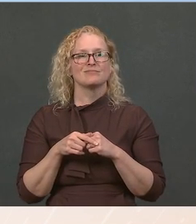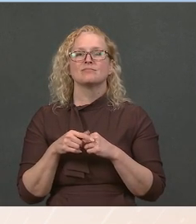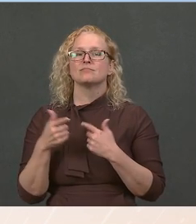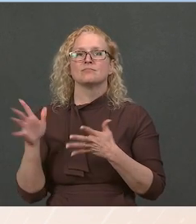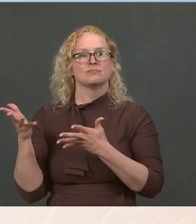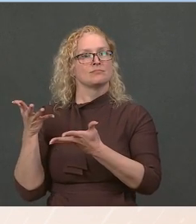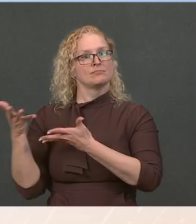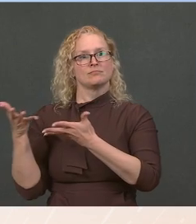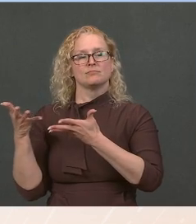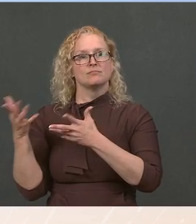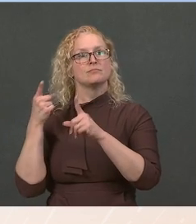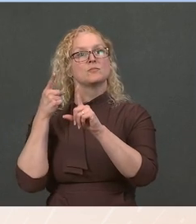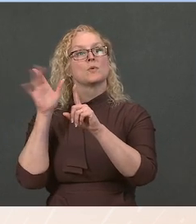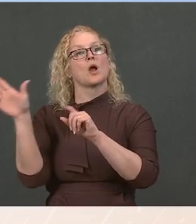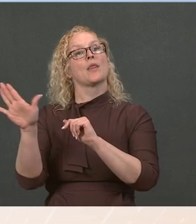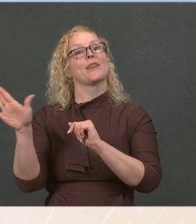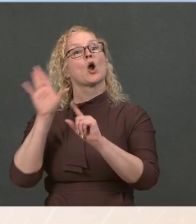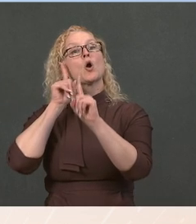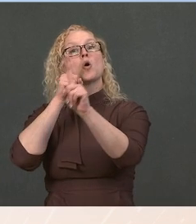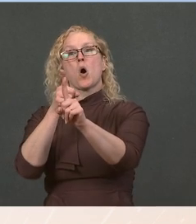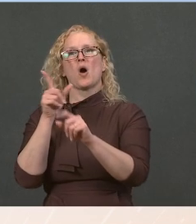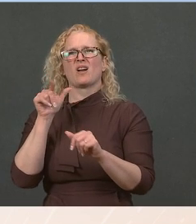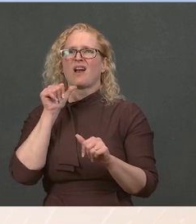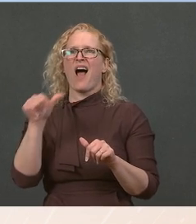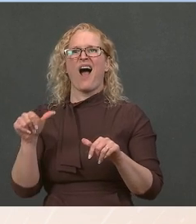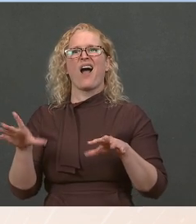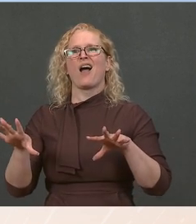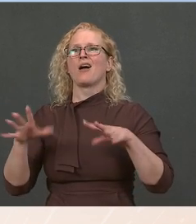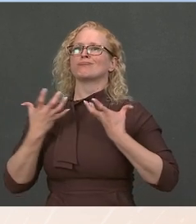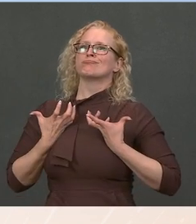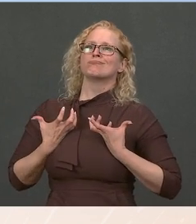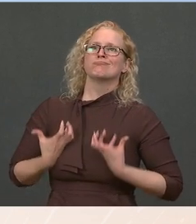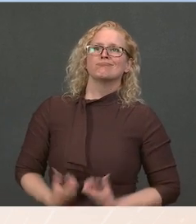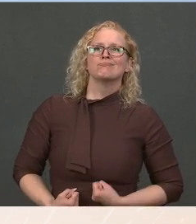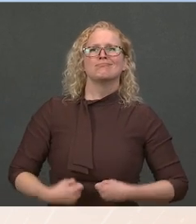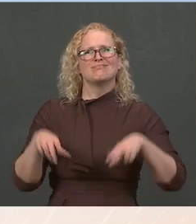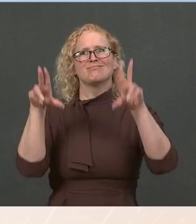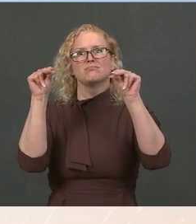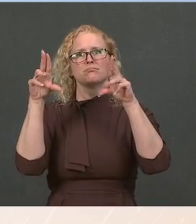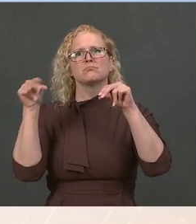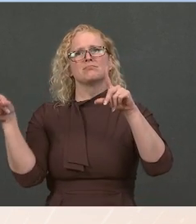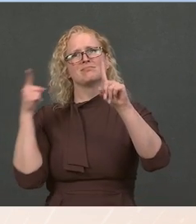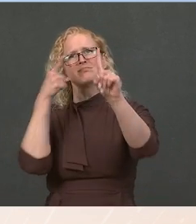The Press: Is there anyone specifically who he's talked to today that you can -- Ms. Jean-Pierre: I don't have any calls to preview or to read out at this time,